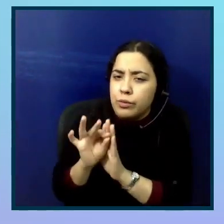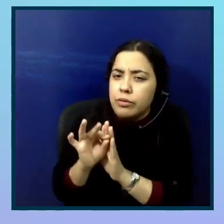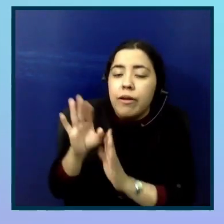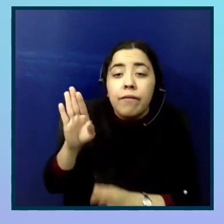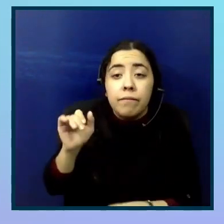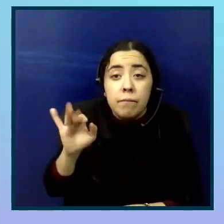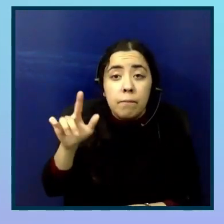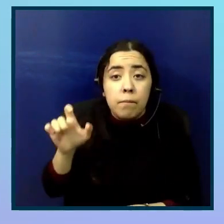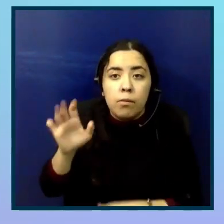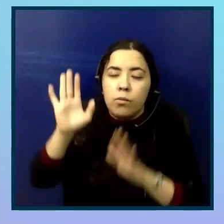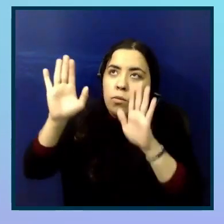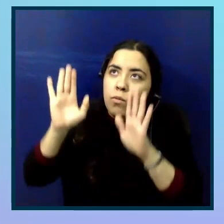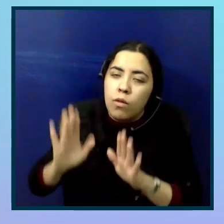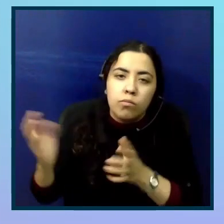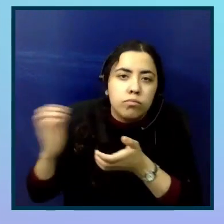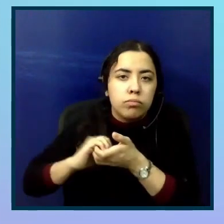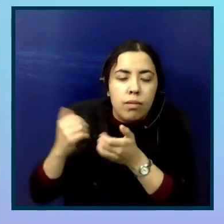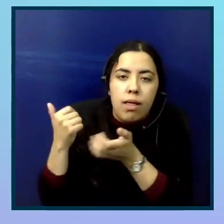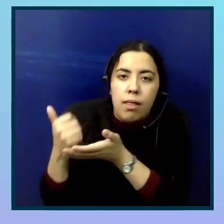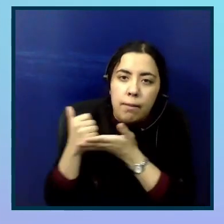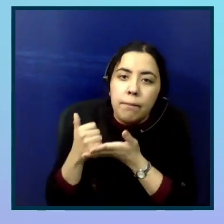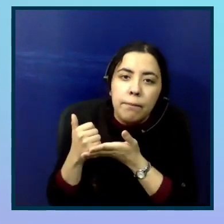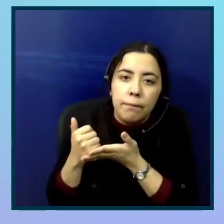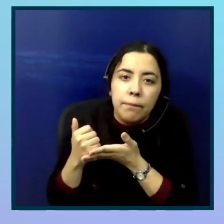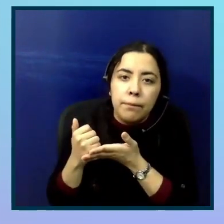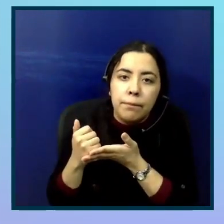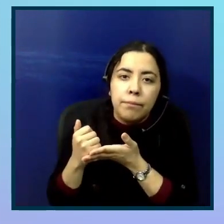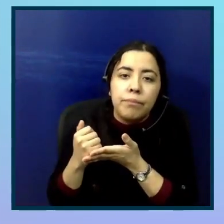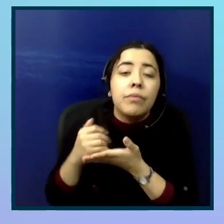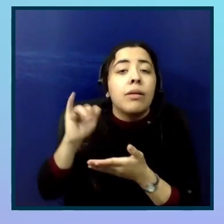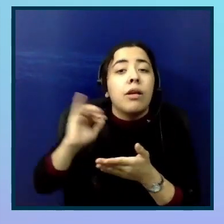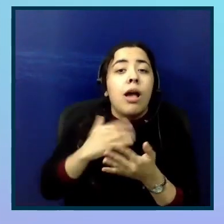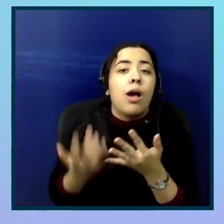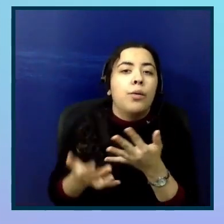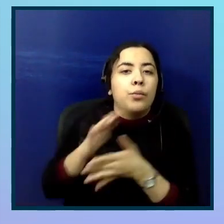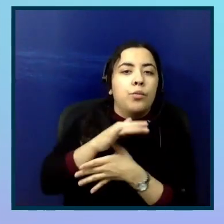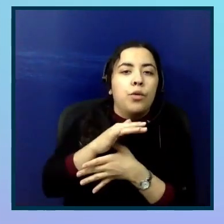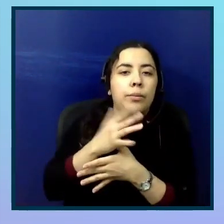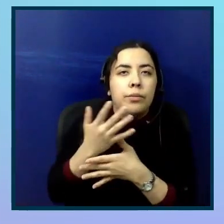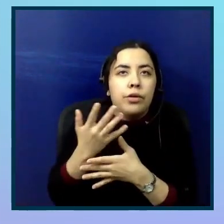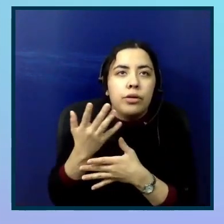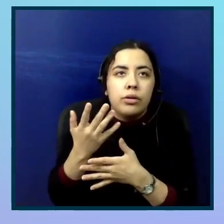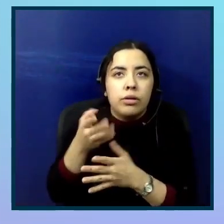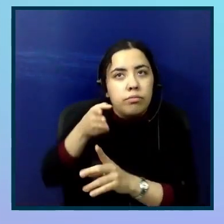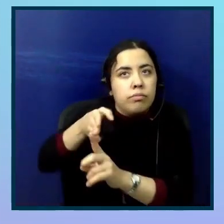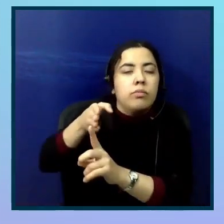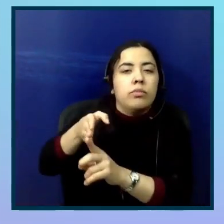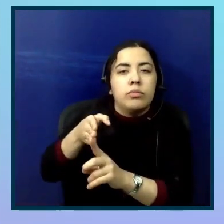with helping with that. So that's kind of like our primary user resource.